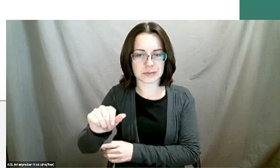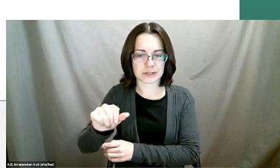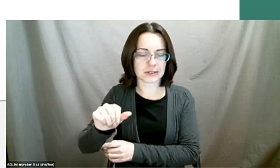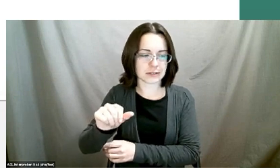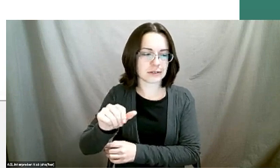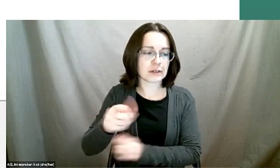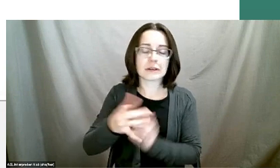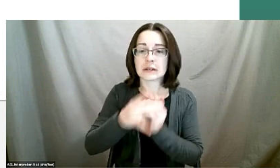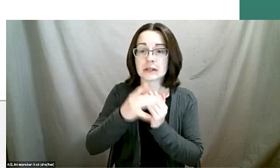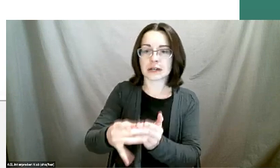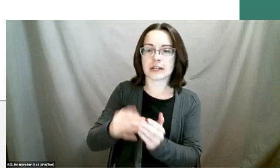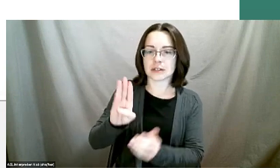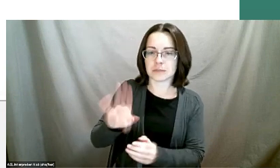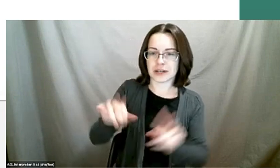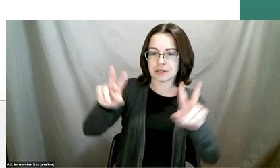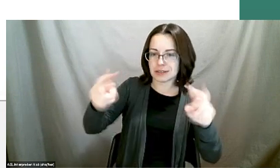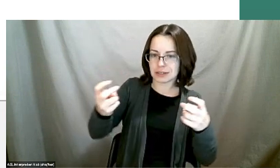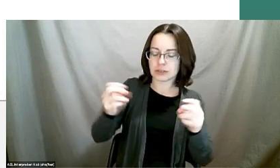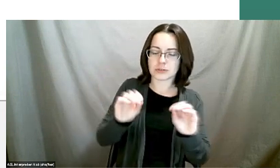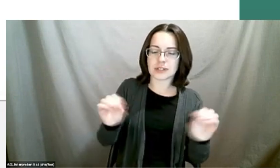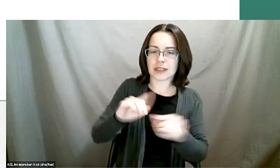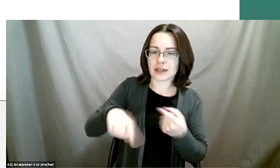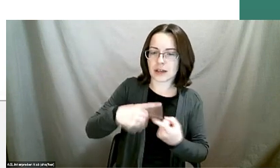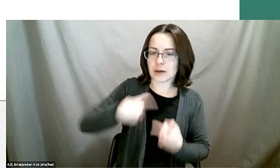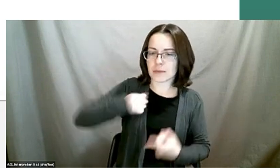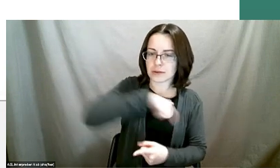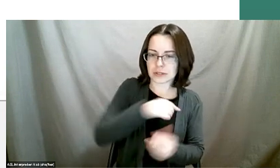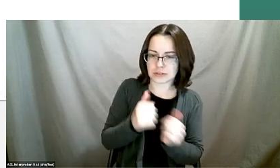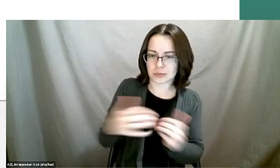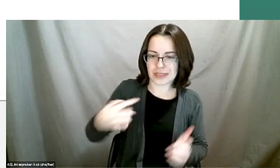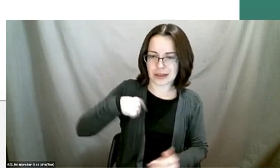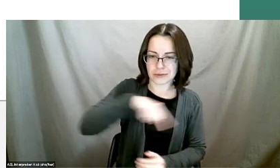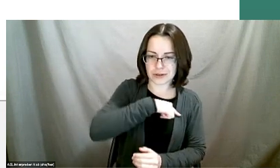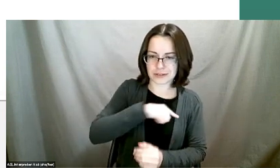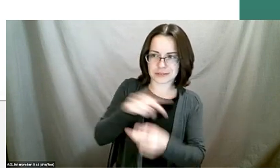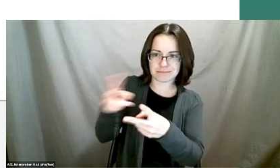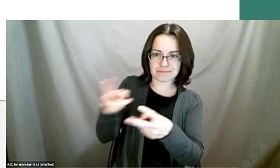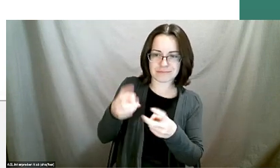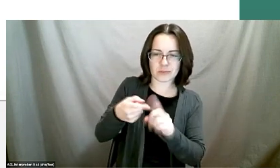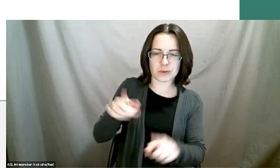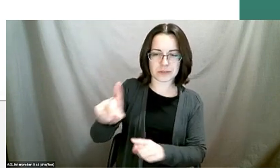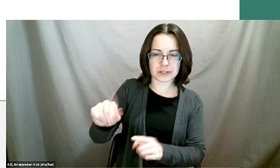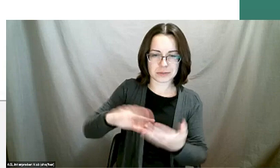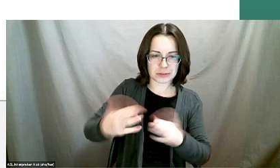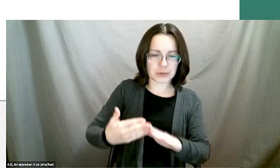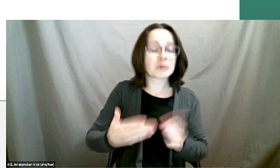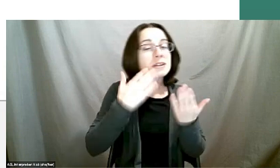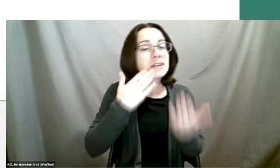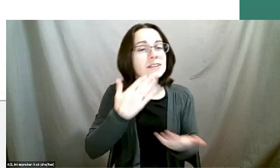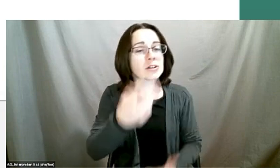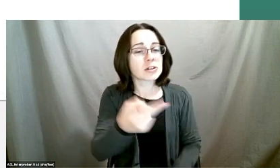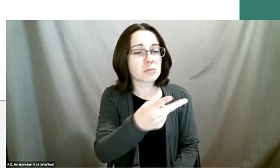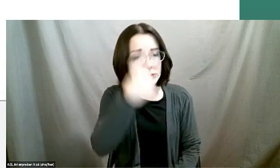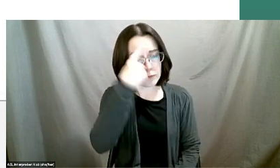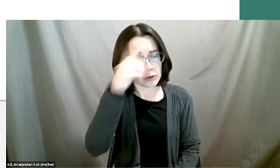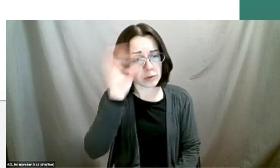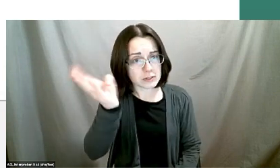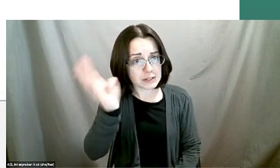Nothing about us without us. And I want to thank you both for this presentation and thank the National Institute for Disability,